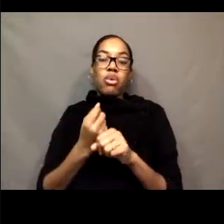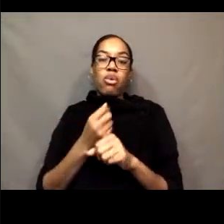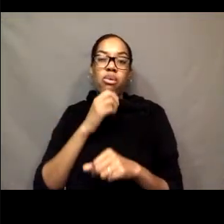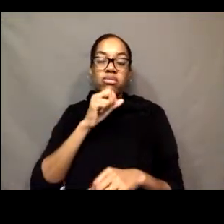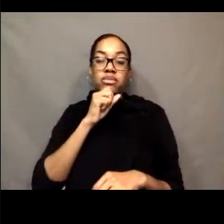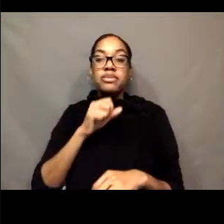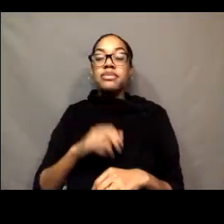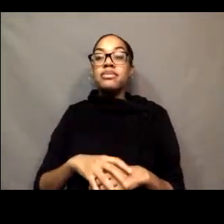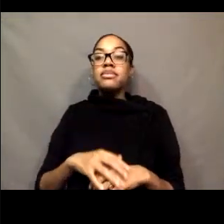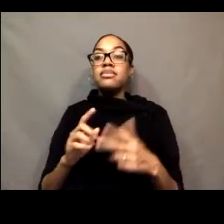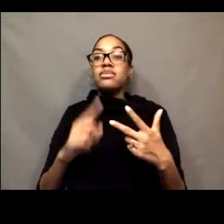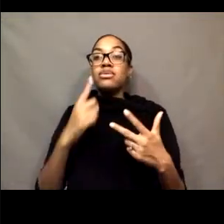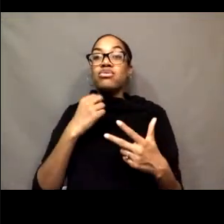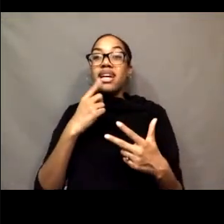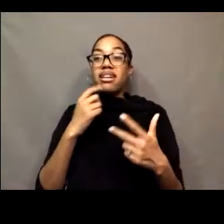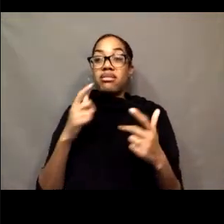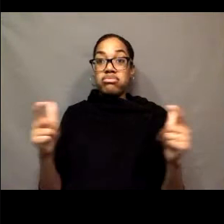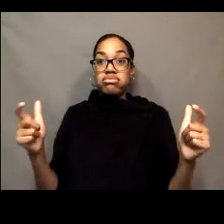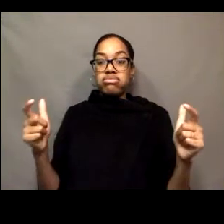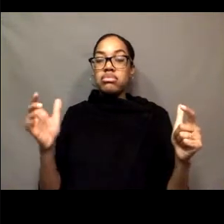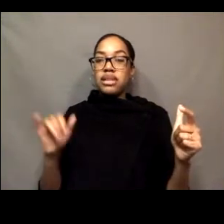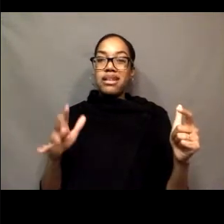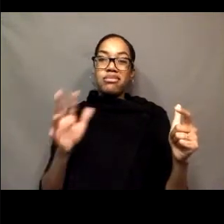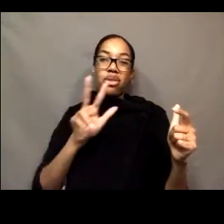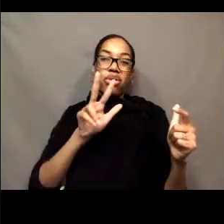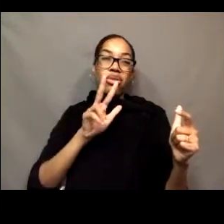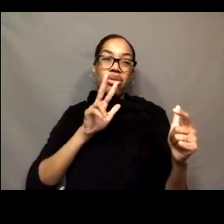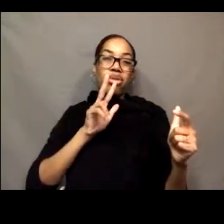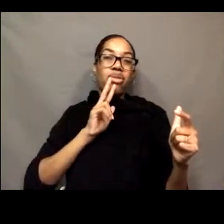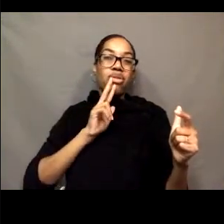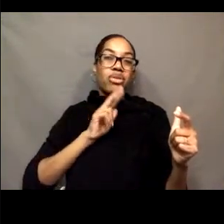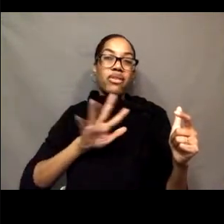they also are probably in the 35 to 40 if not a little older than that.